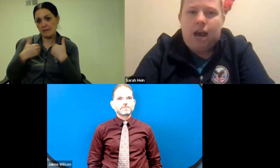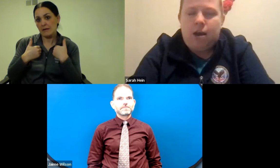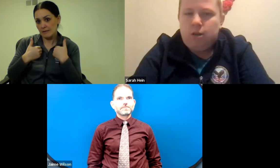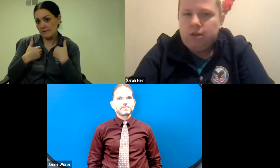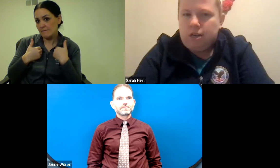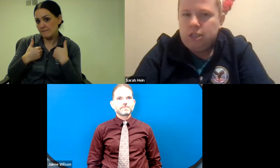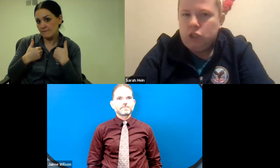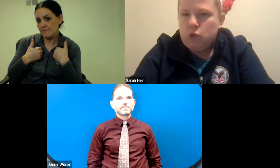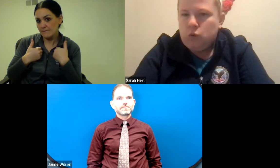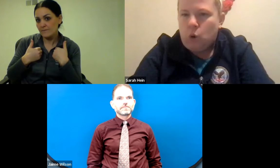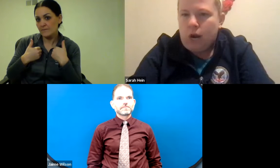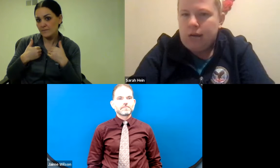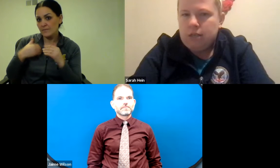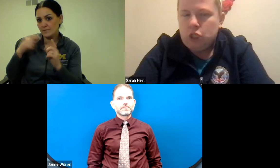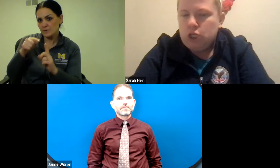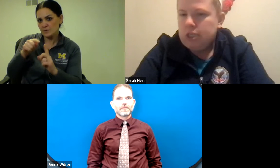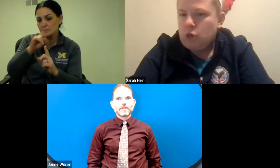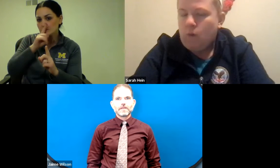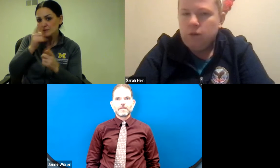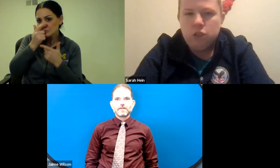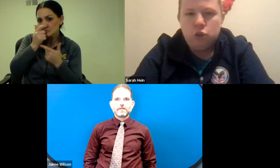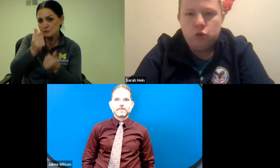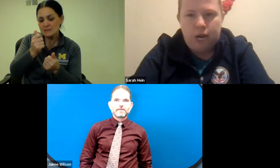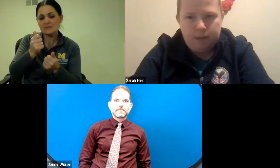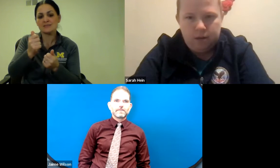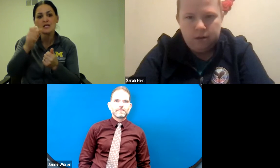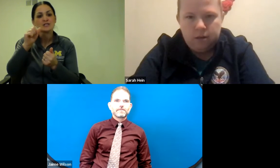Sarah Hein: I would right to go ahead and turn it over to Jamie